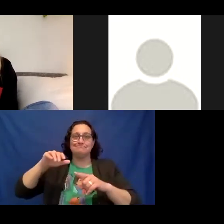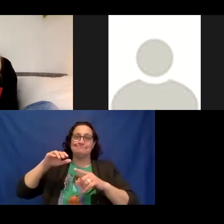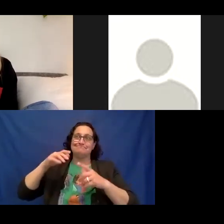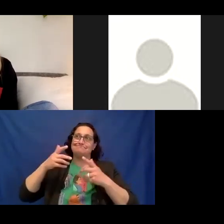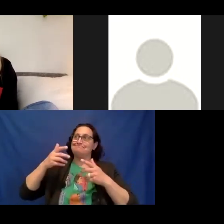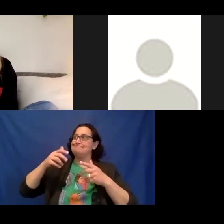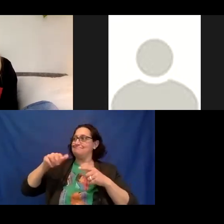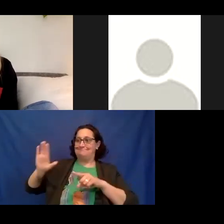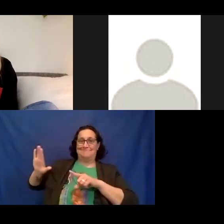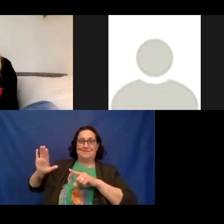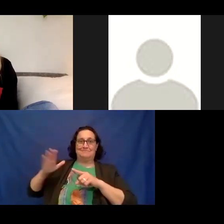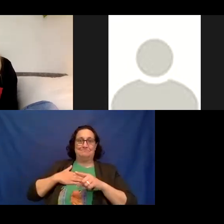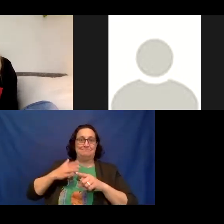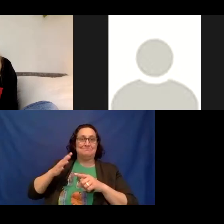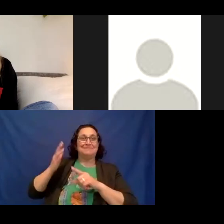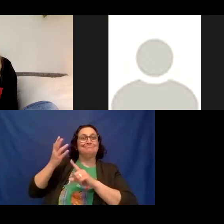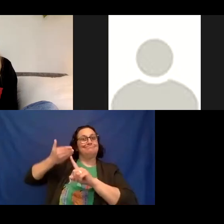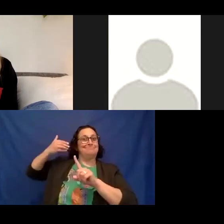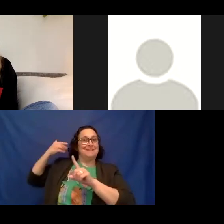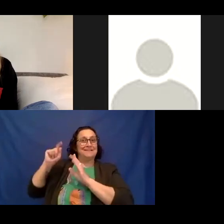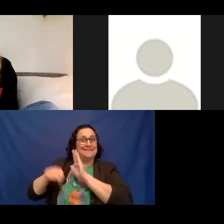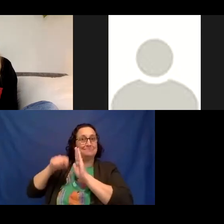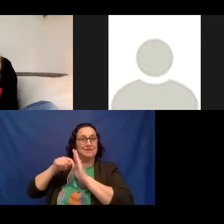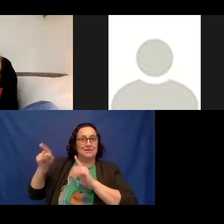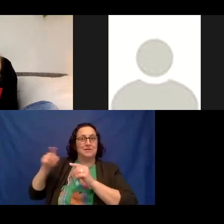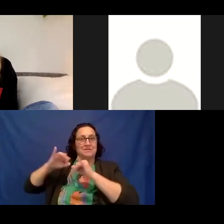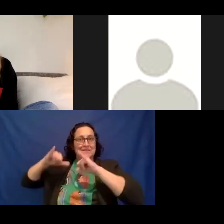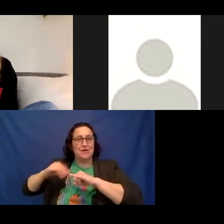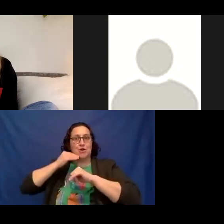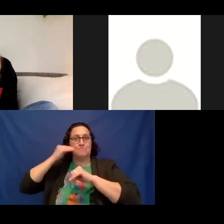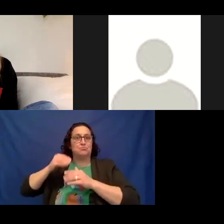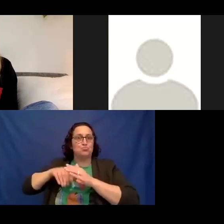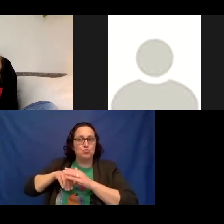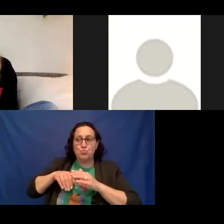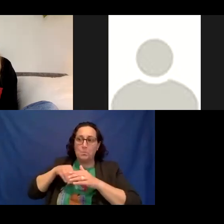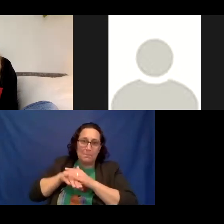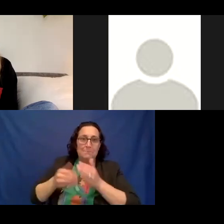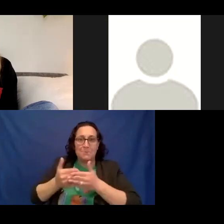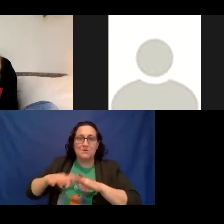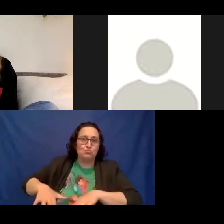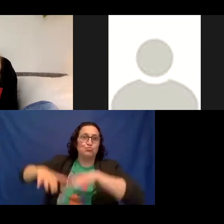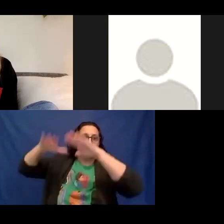home and they cook and they clean and they are in the home, right, those are more old-fashioned ideas,